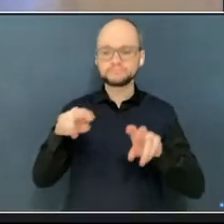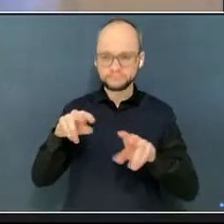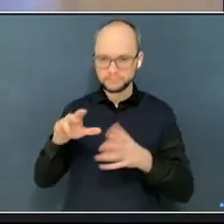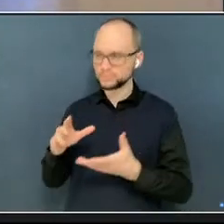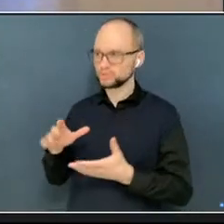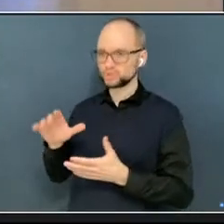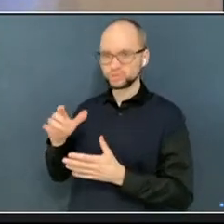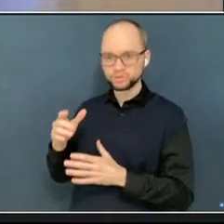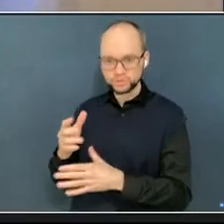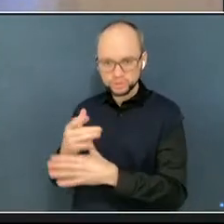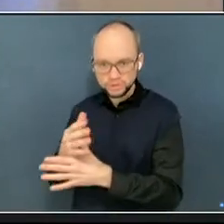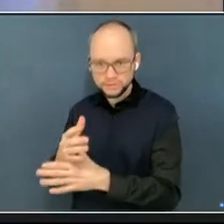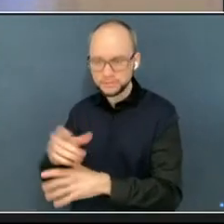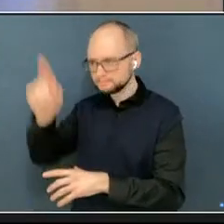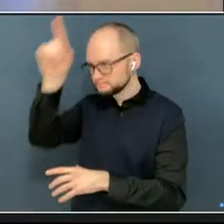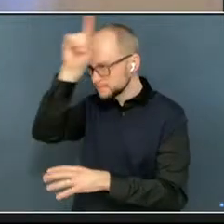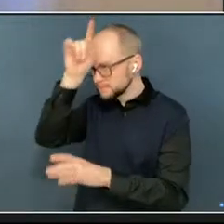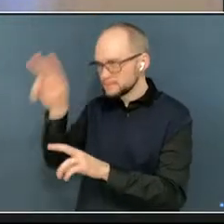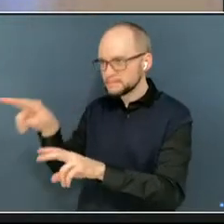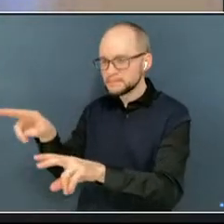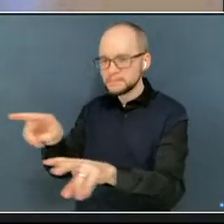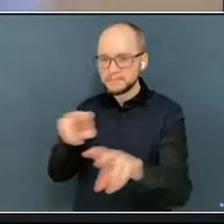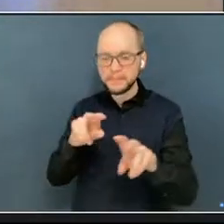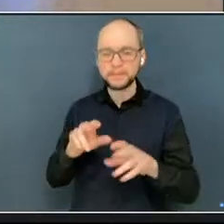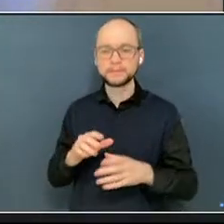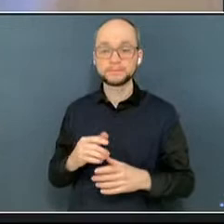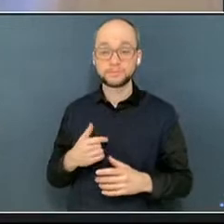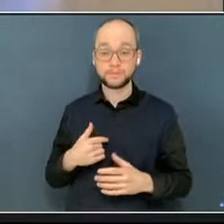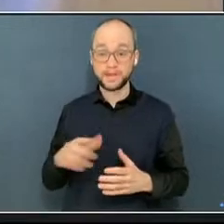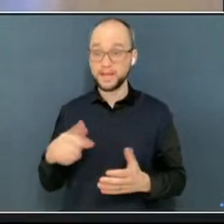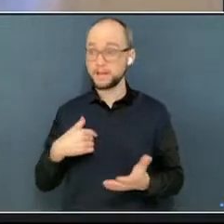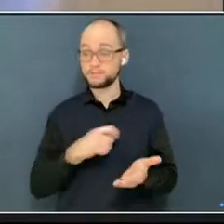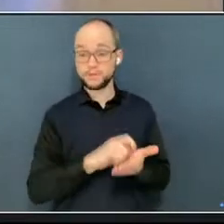and pleading and giving him all kinds of reasons why it would be best for me to accompany them.